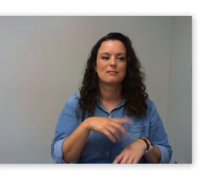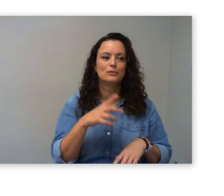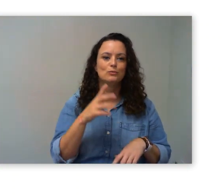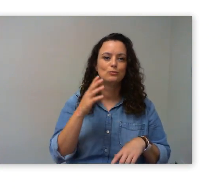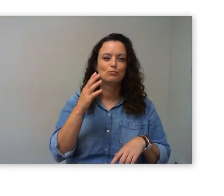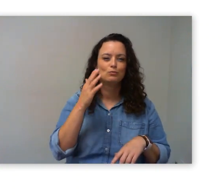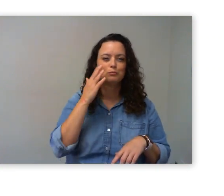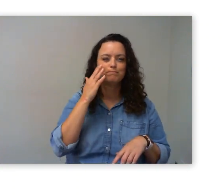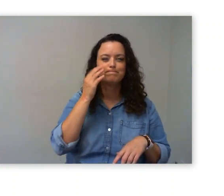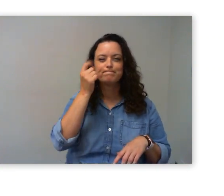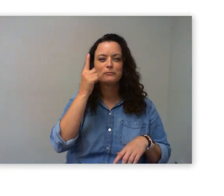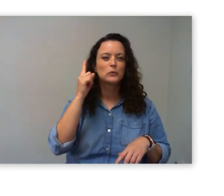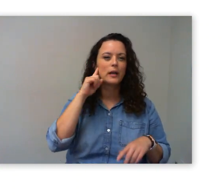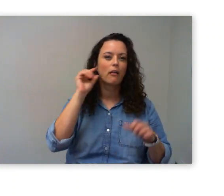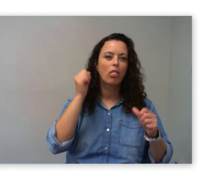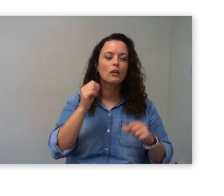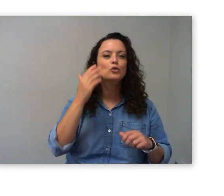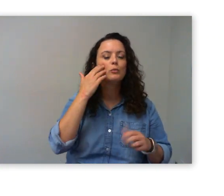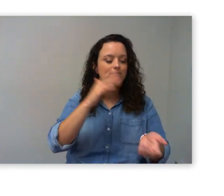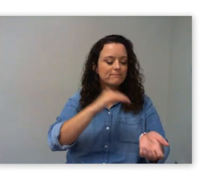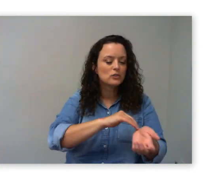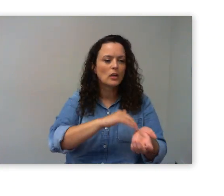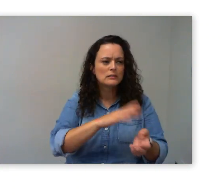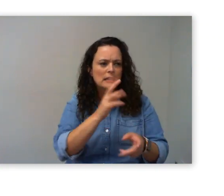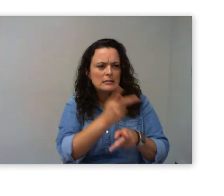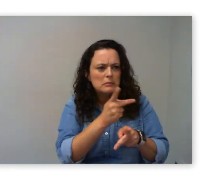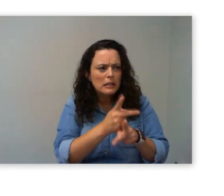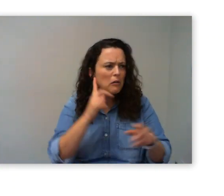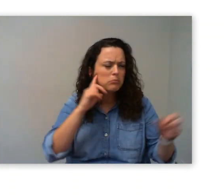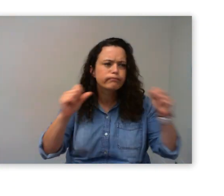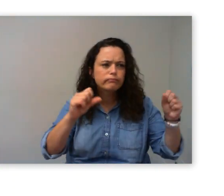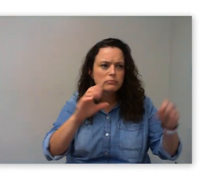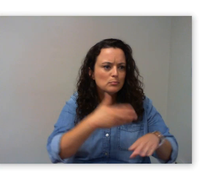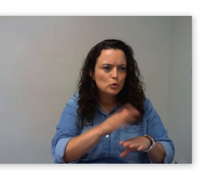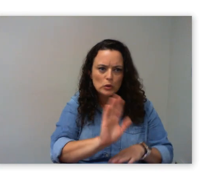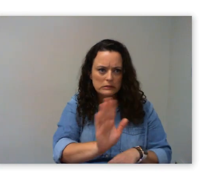um you know doctors tell you to be careful and not listen to loud music and things like that